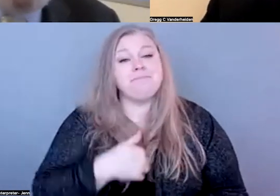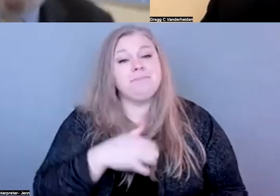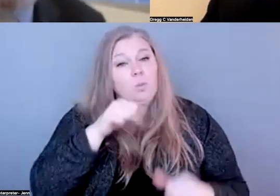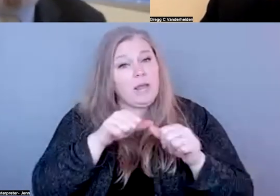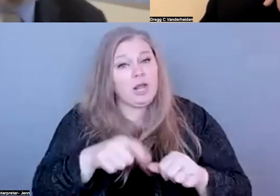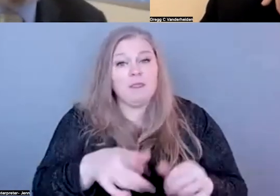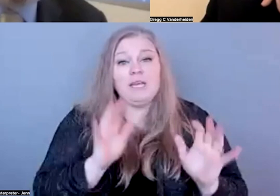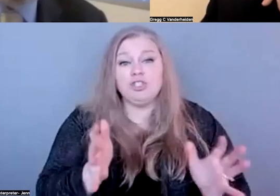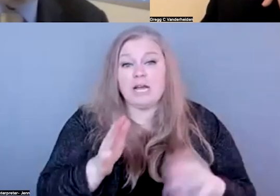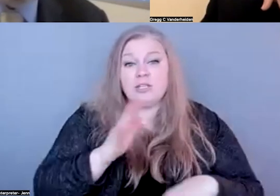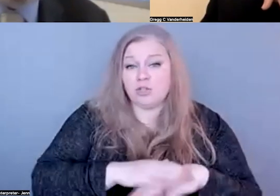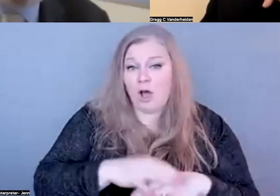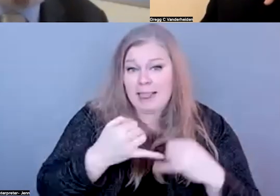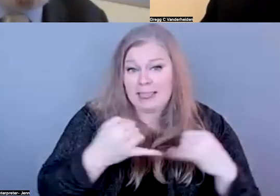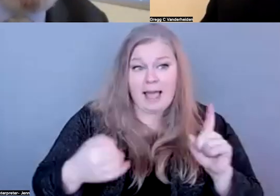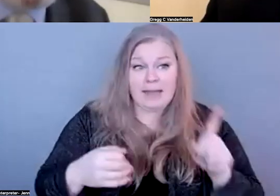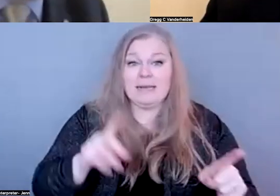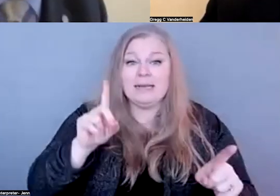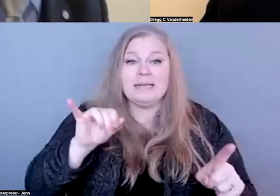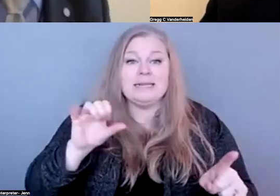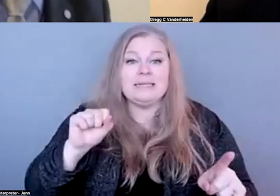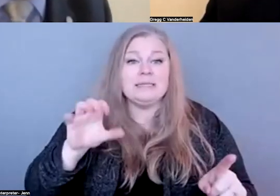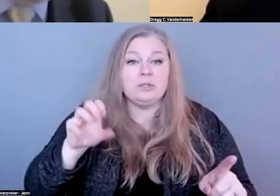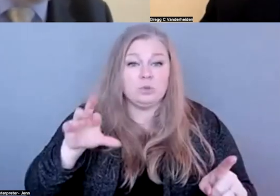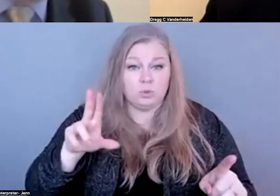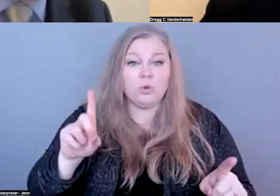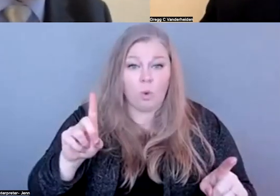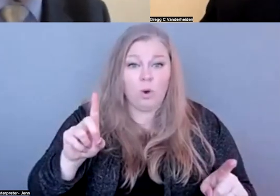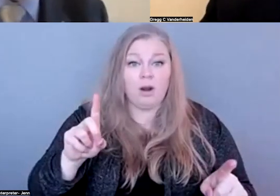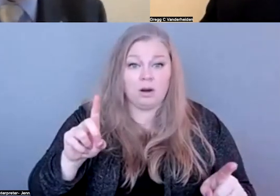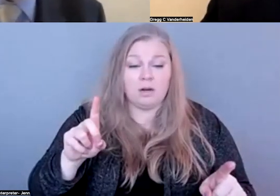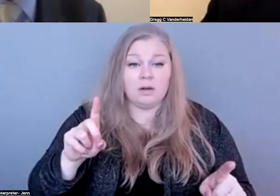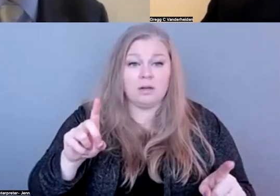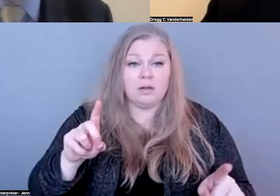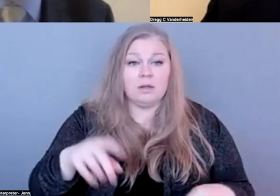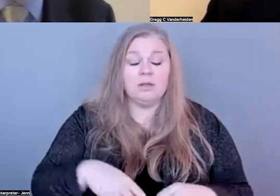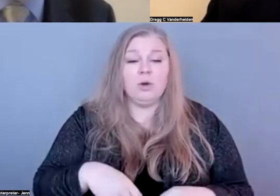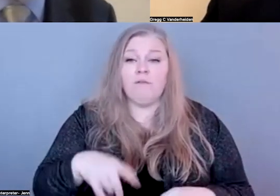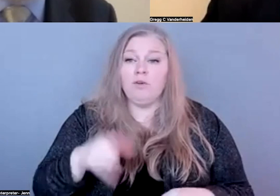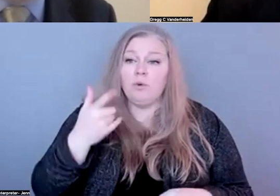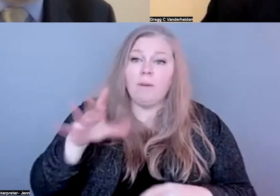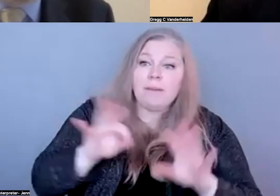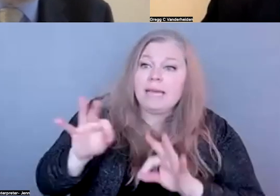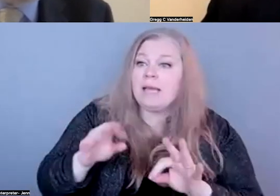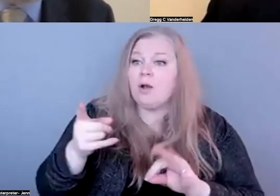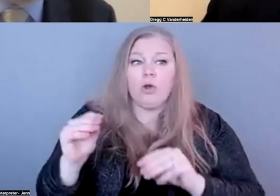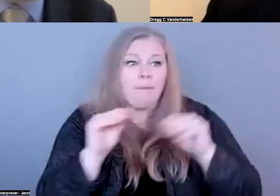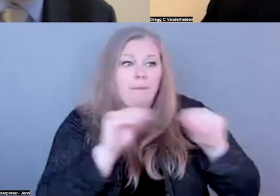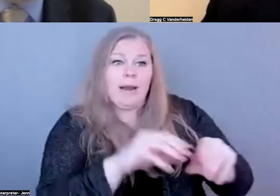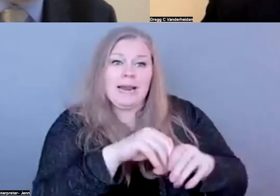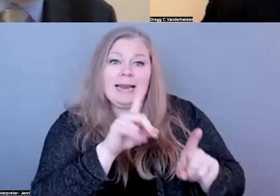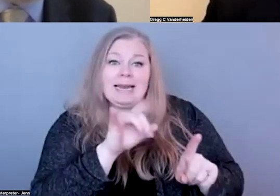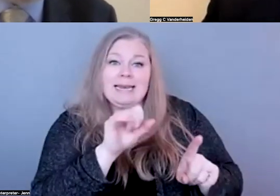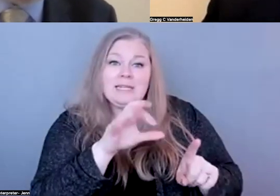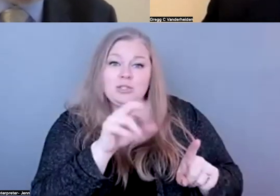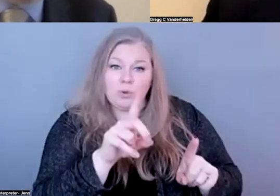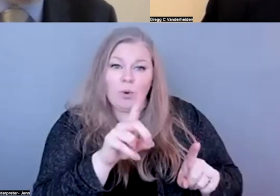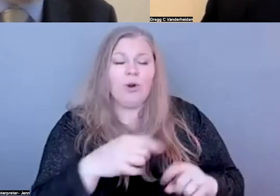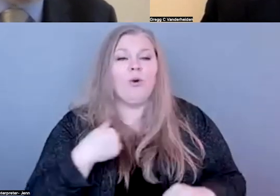Discord -- we’ll pick stuff up and put it in Discord. We'll get additional discussion, etc.